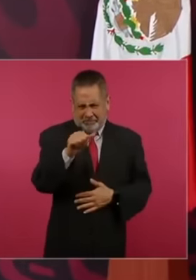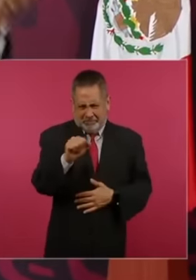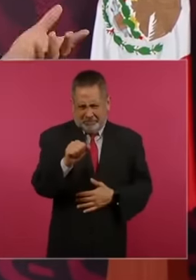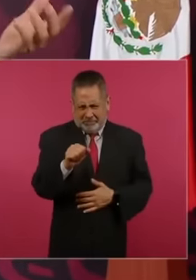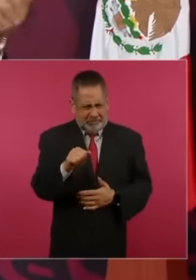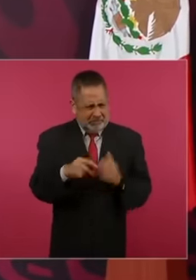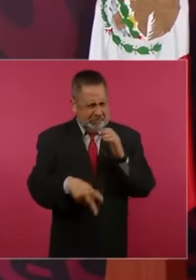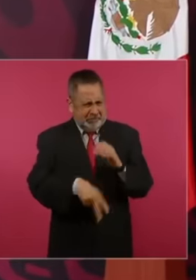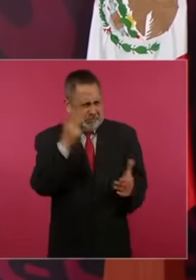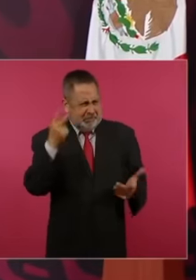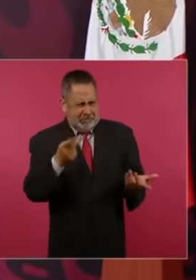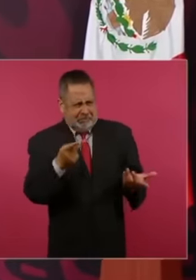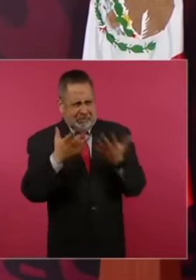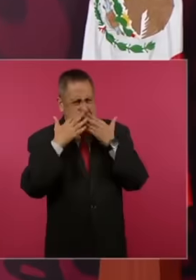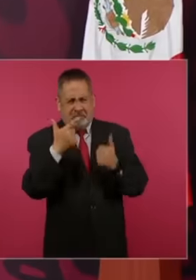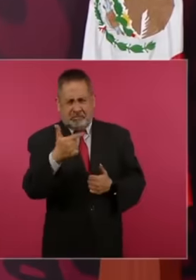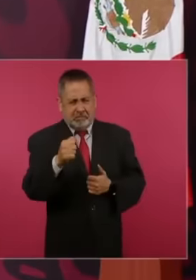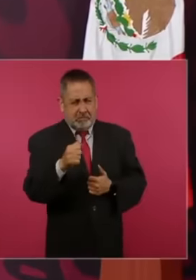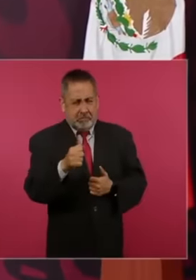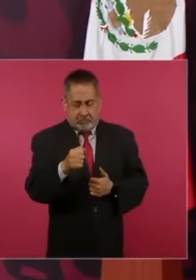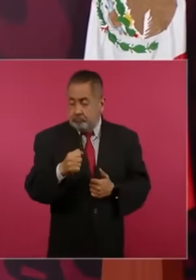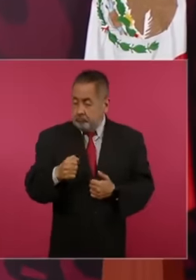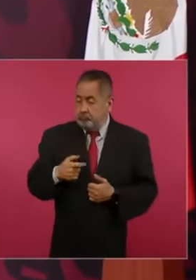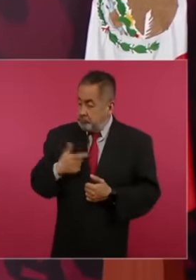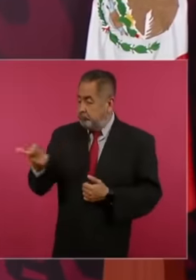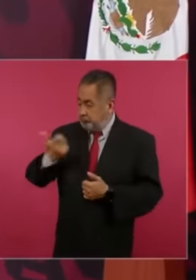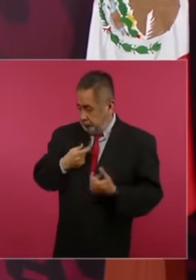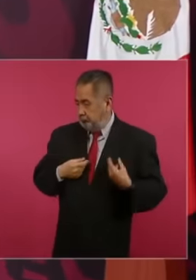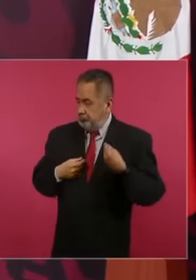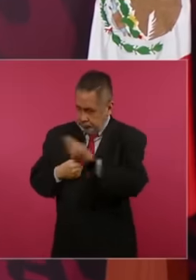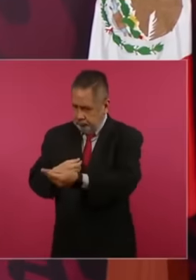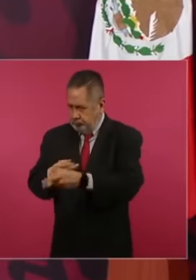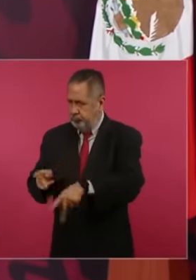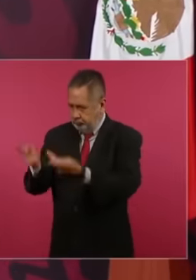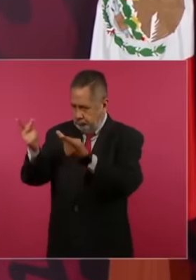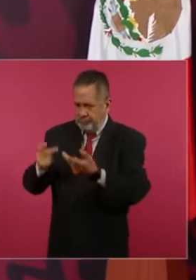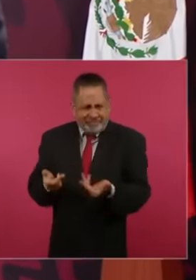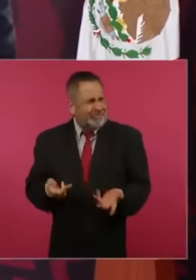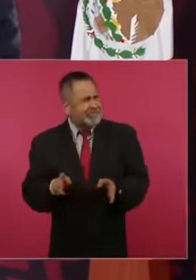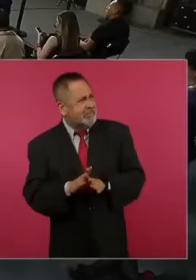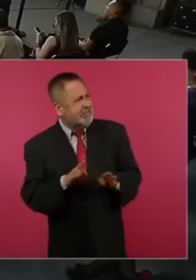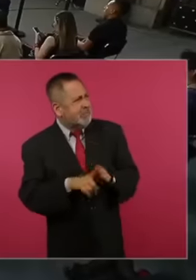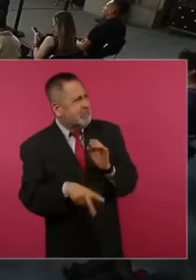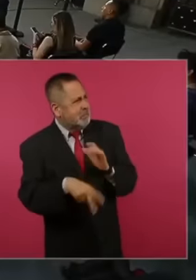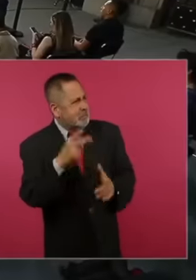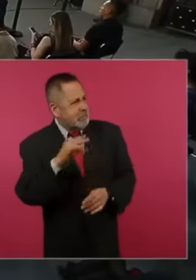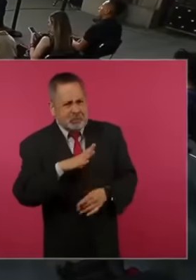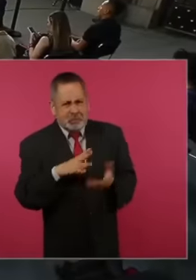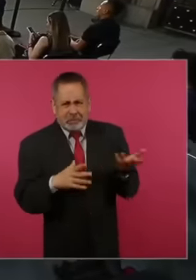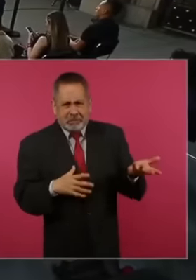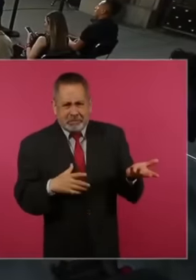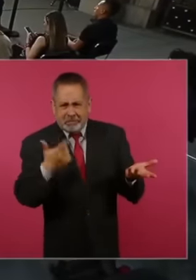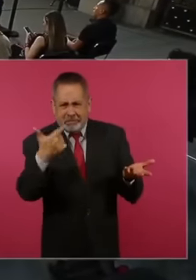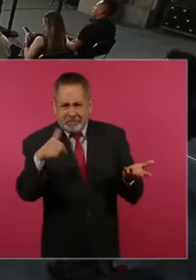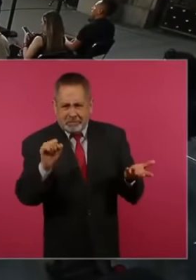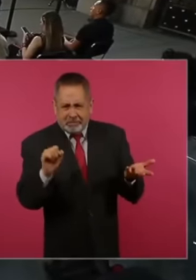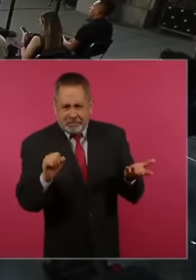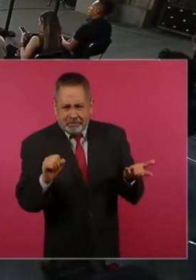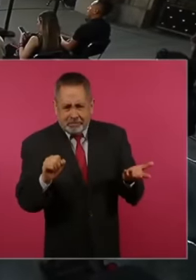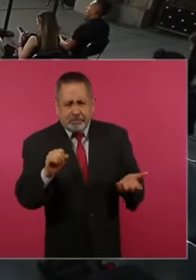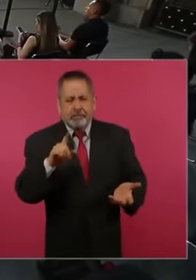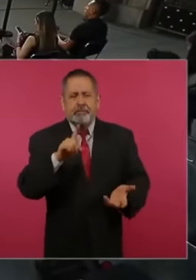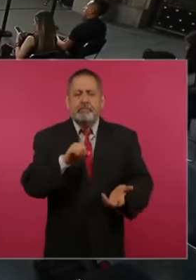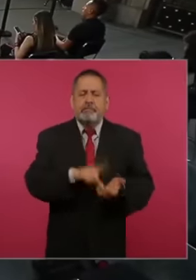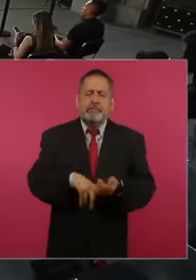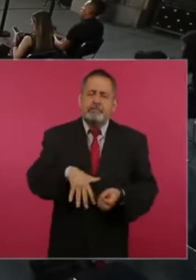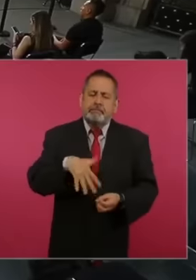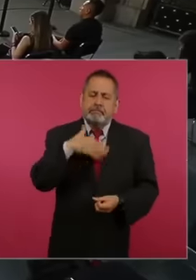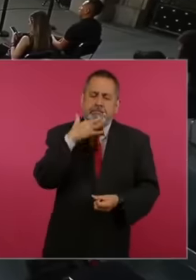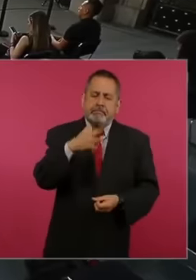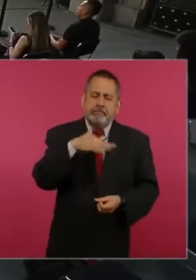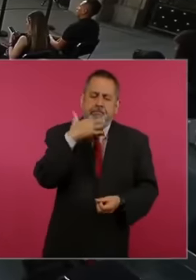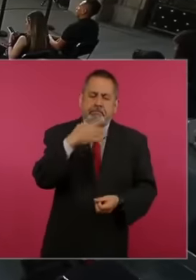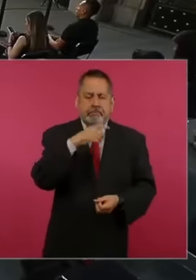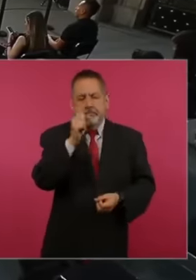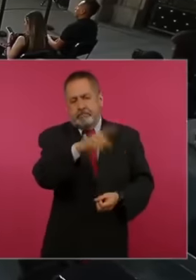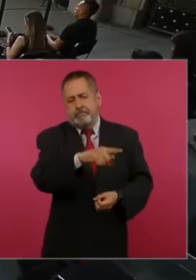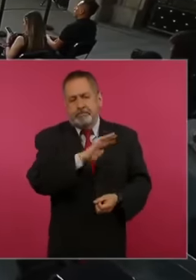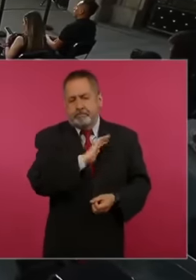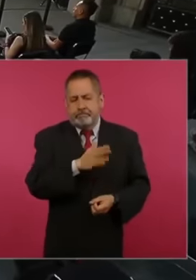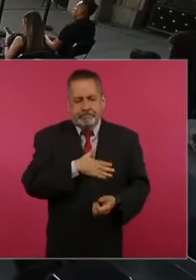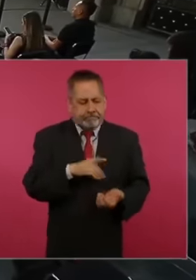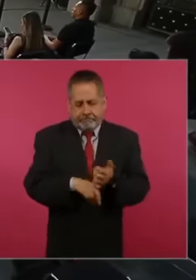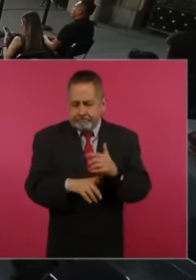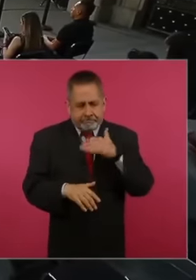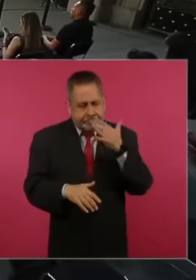gas but one of the characteristics of the Corruption in Spain, not from the